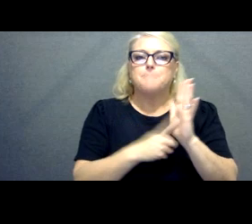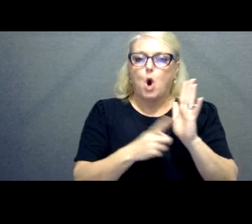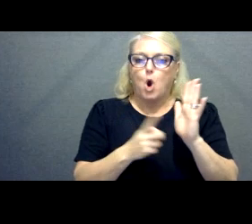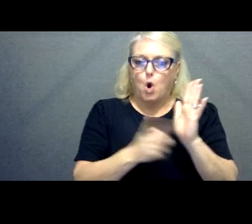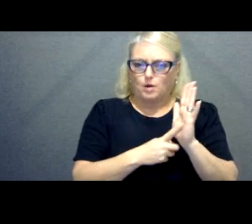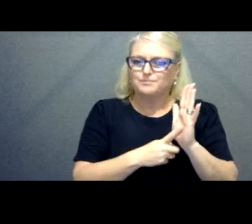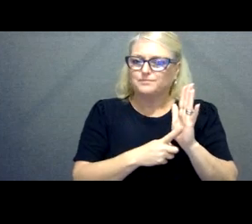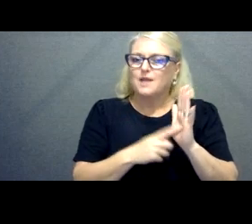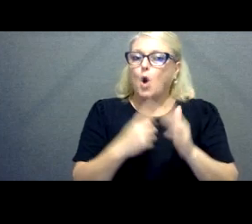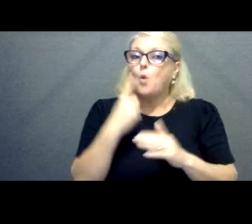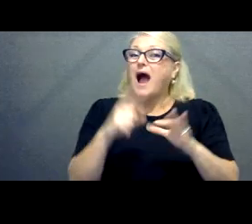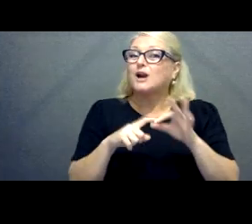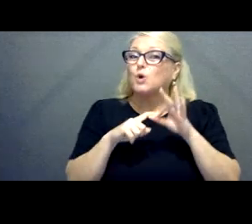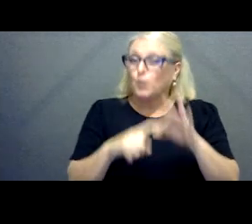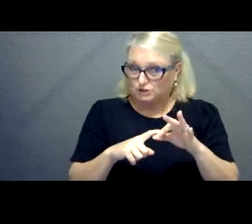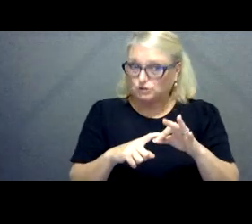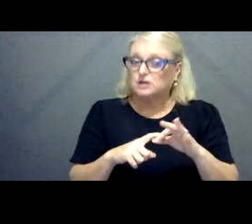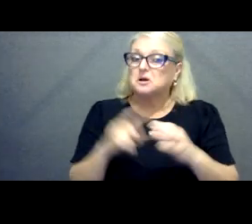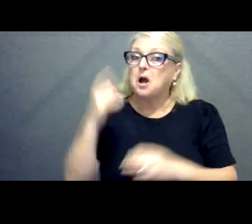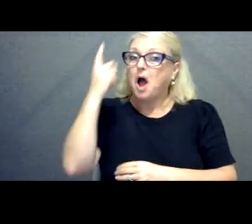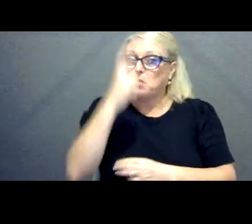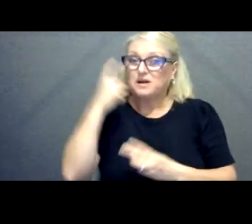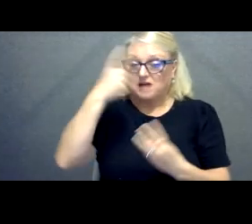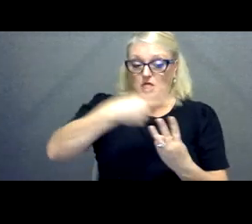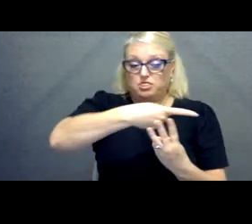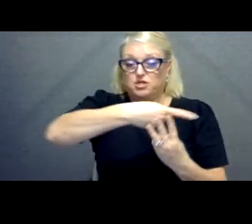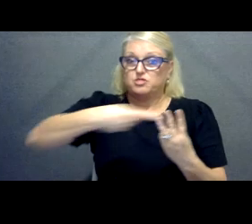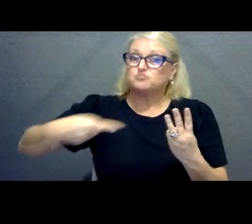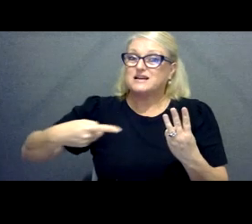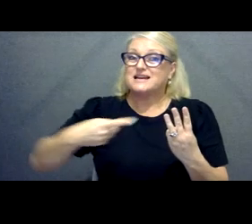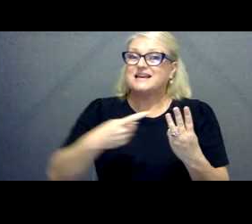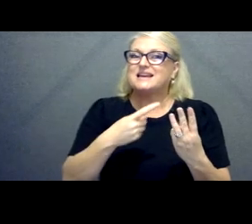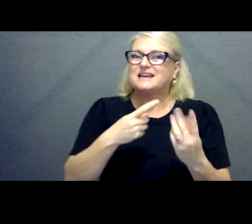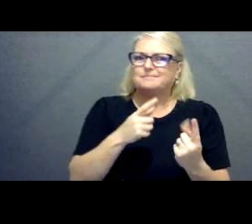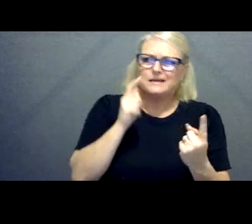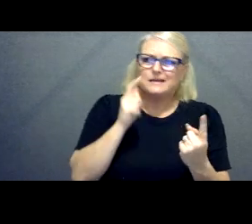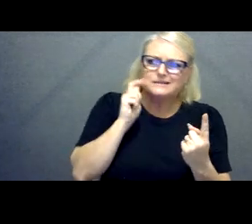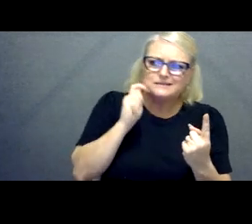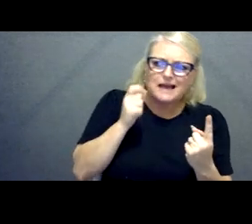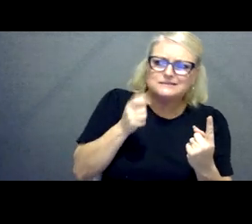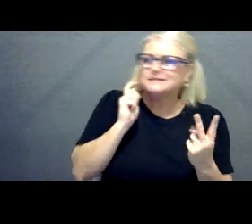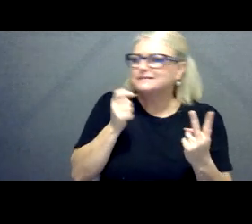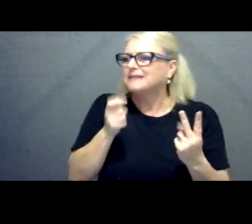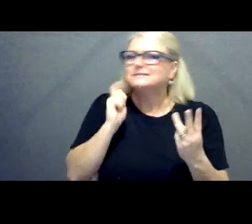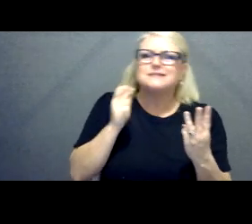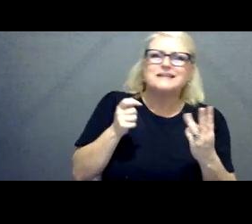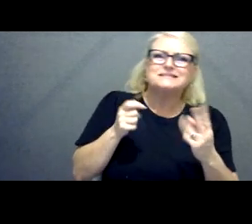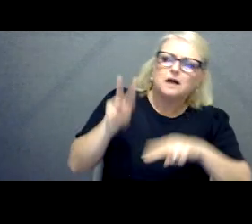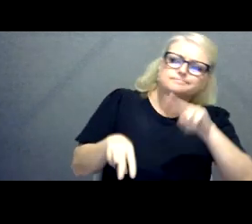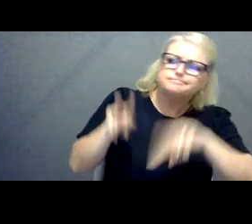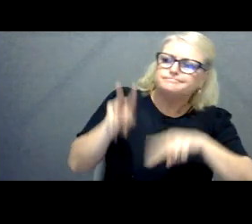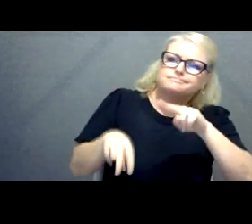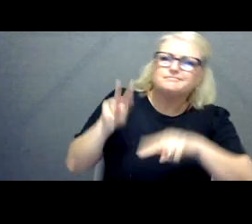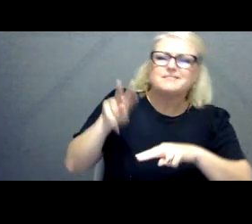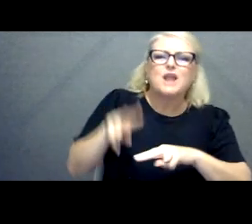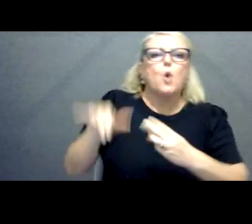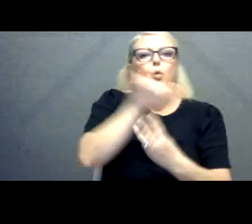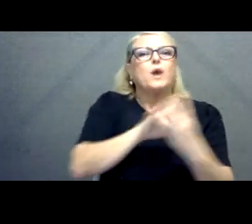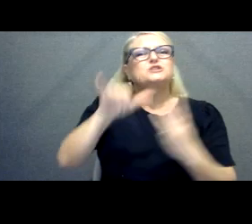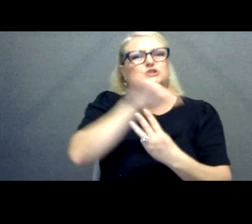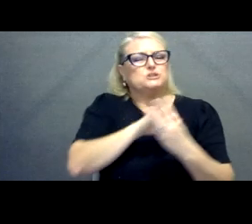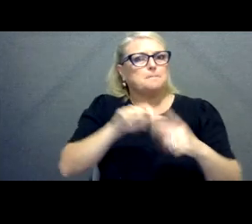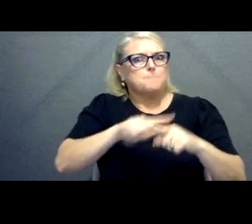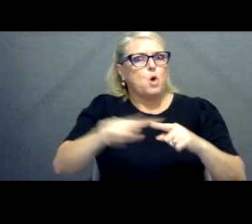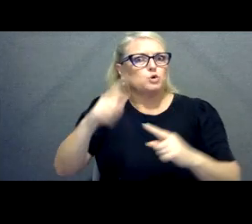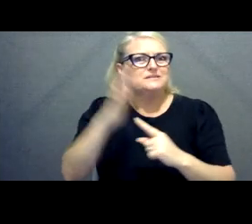good question no so that so so if all three tests apply the client will have to meet all three so